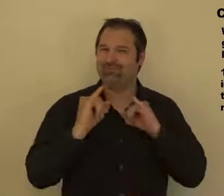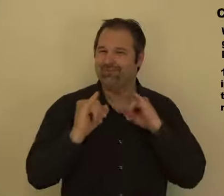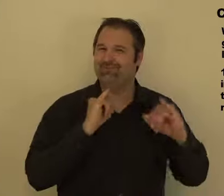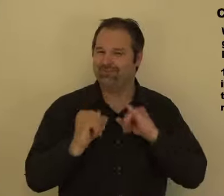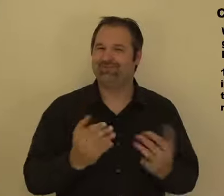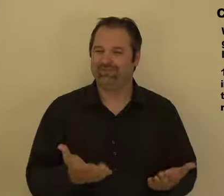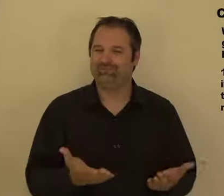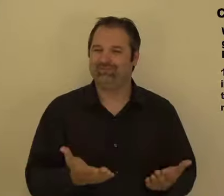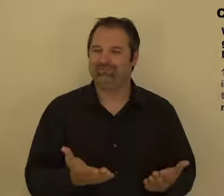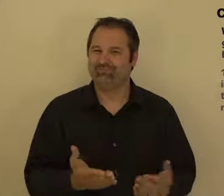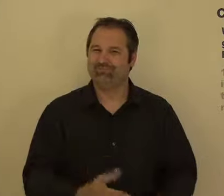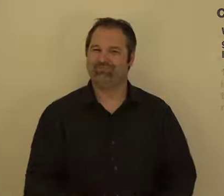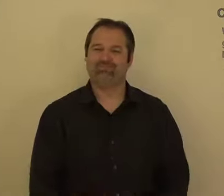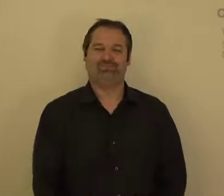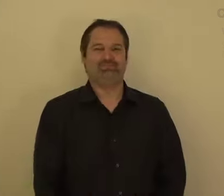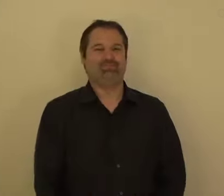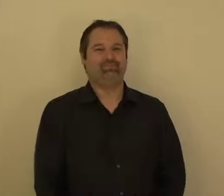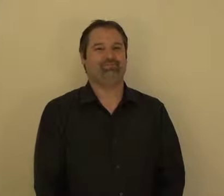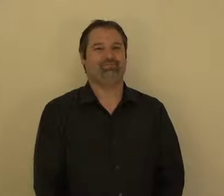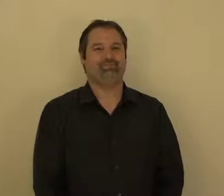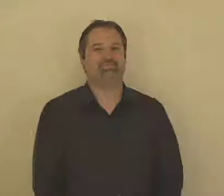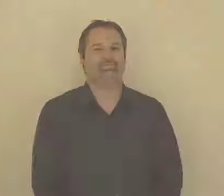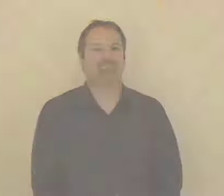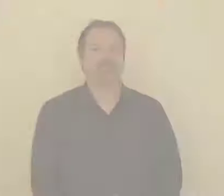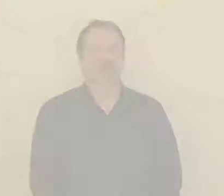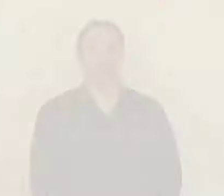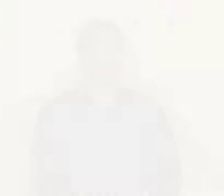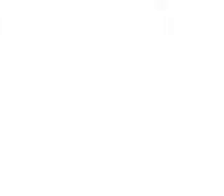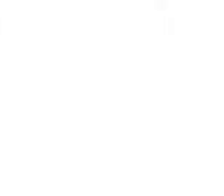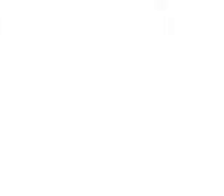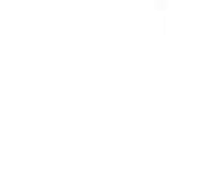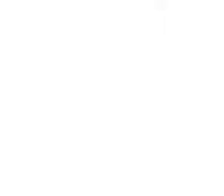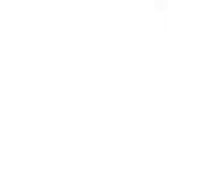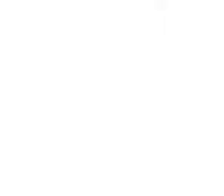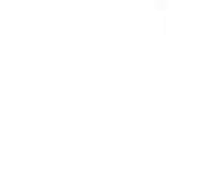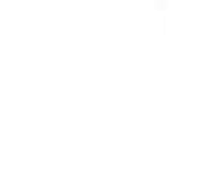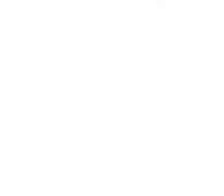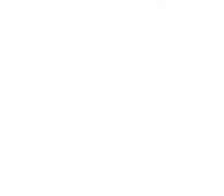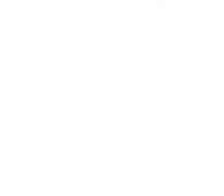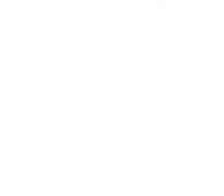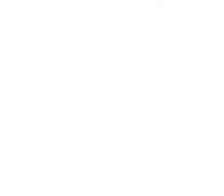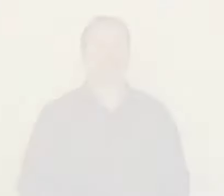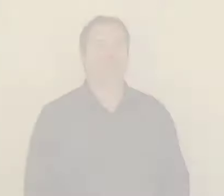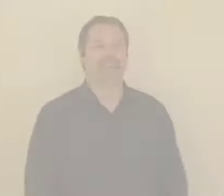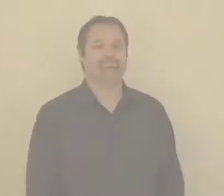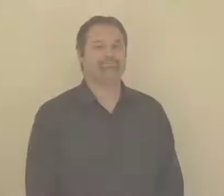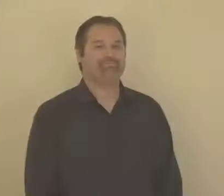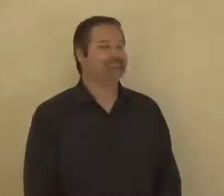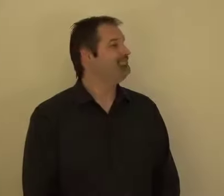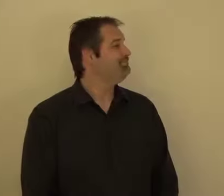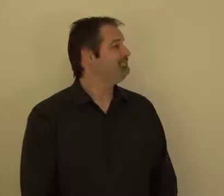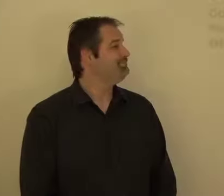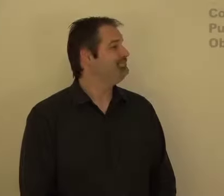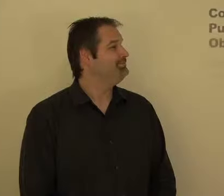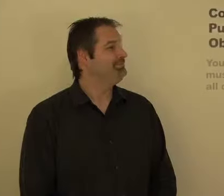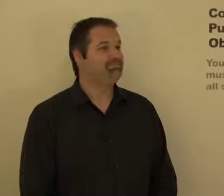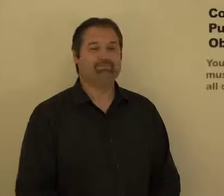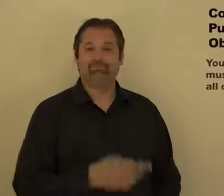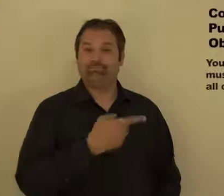Here are the purposes and objectives of cover letters.